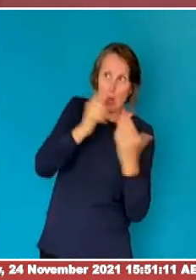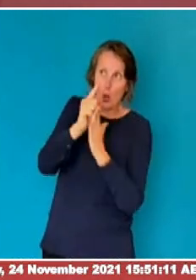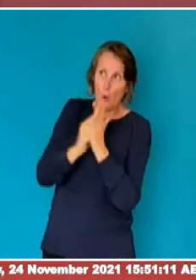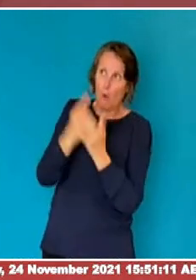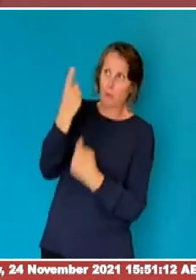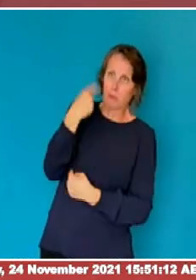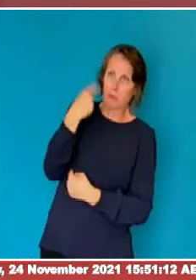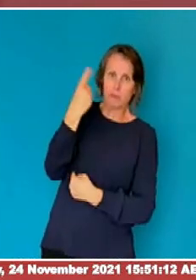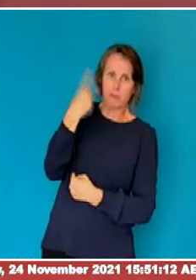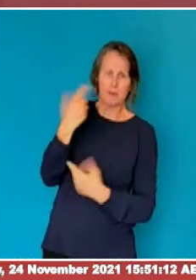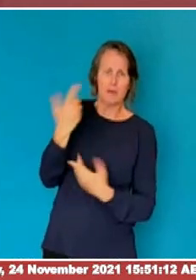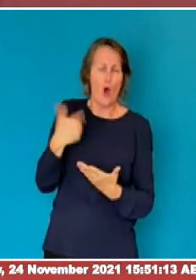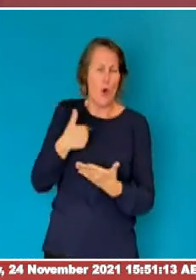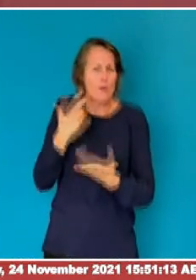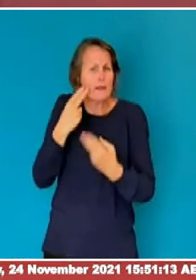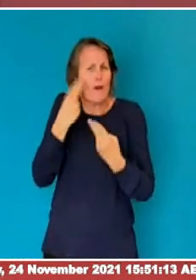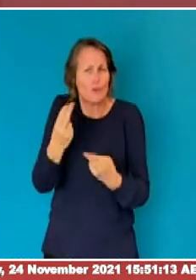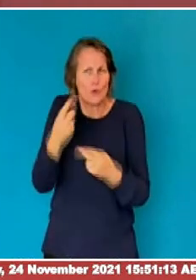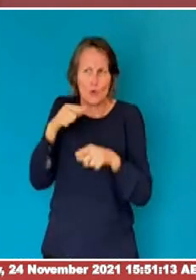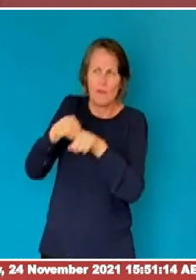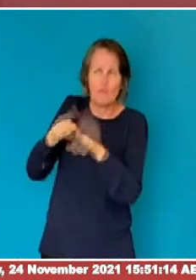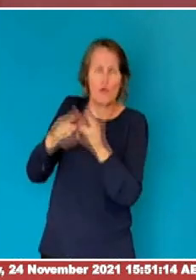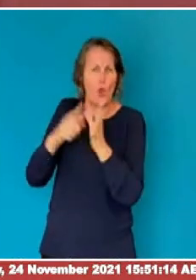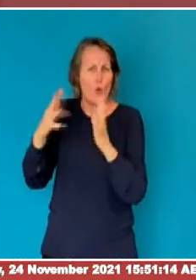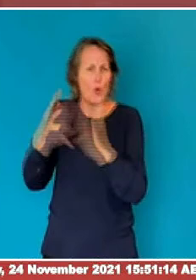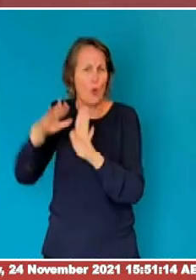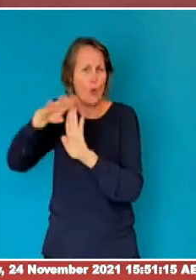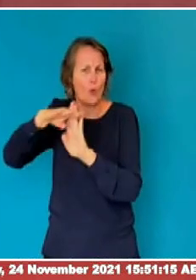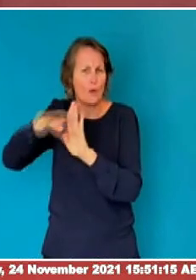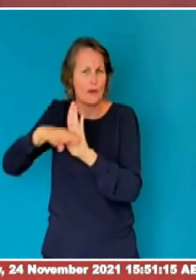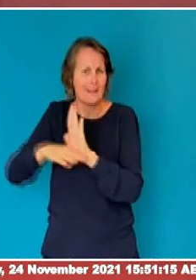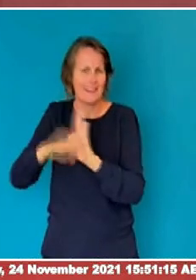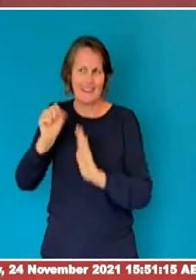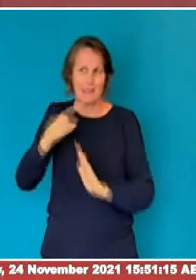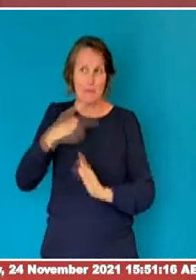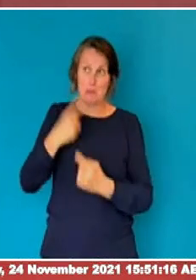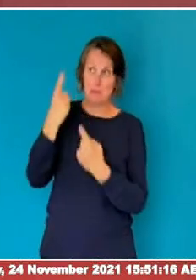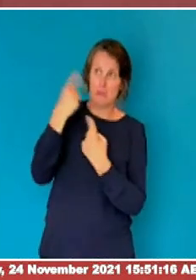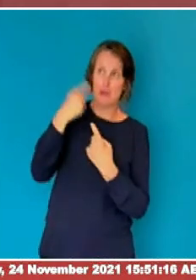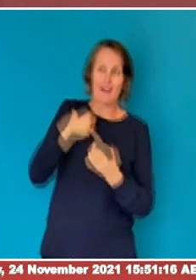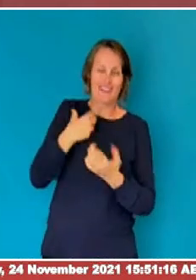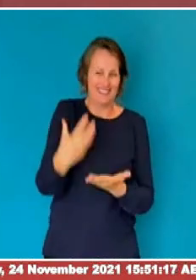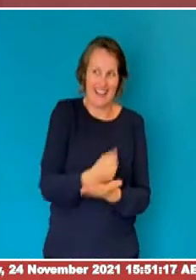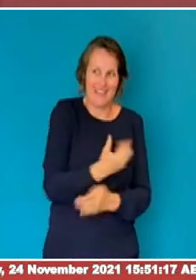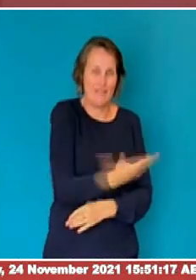We obviously comply with all our legal obligations but, you know, what is our core